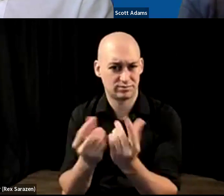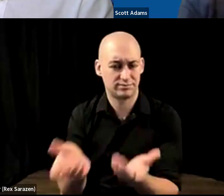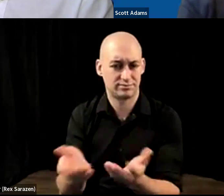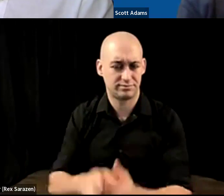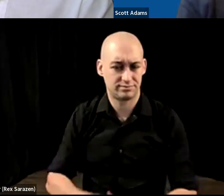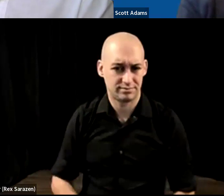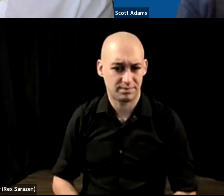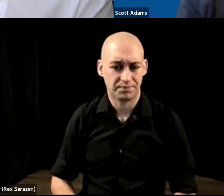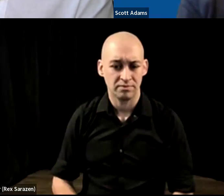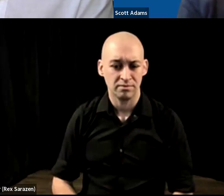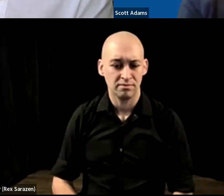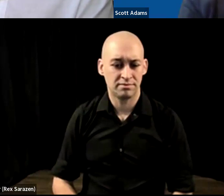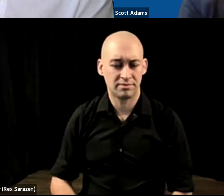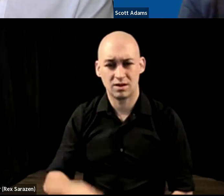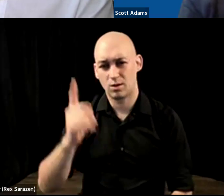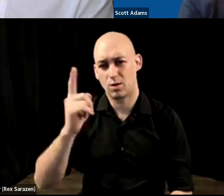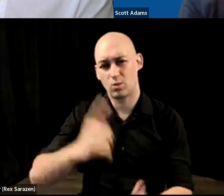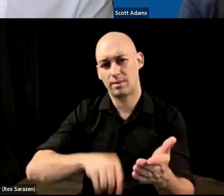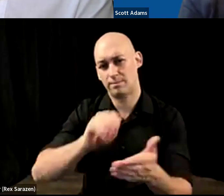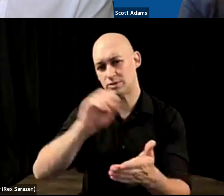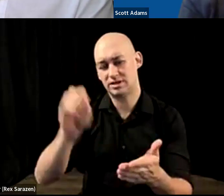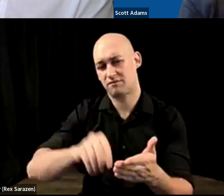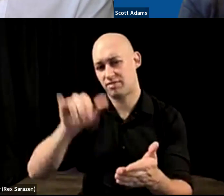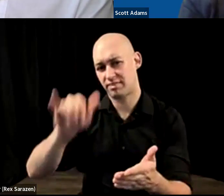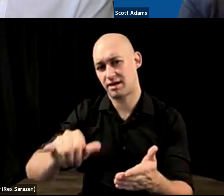Yeah. What percentage of that is looking